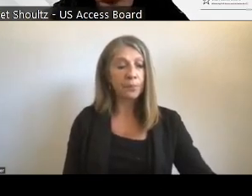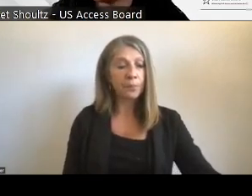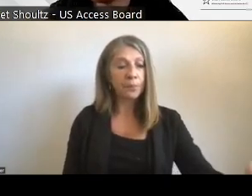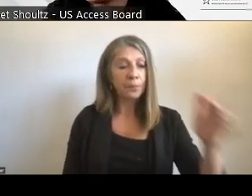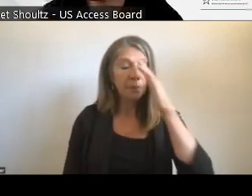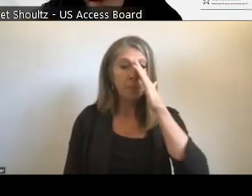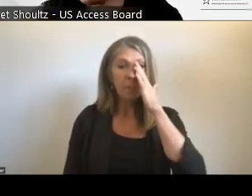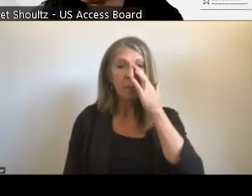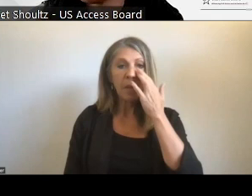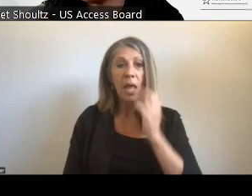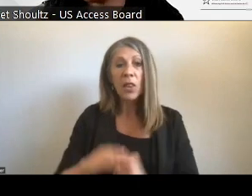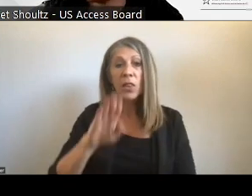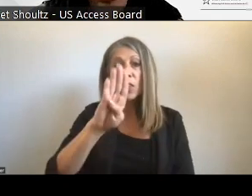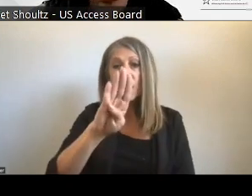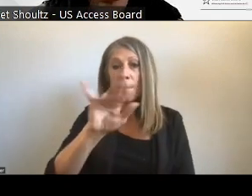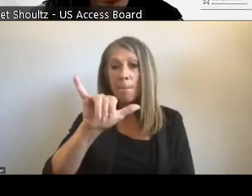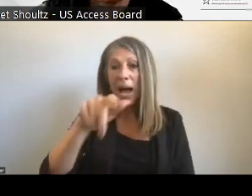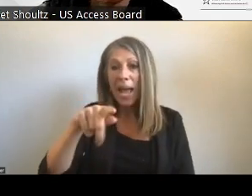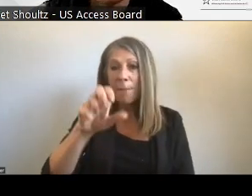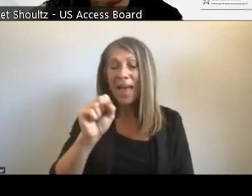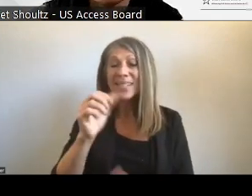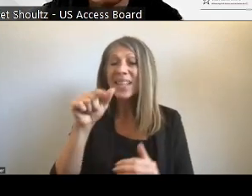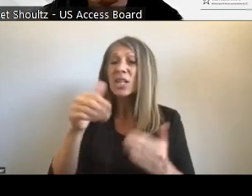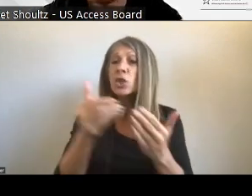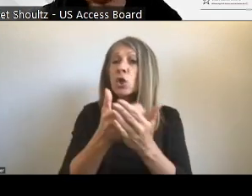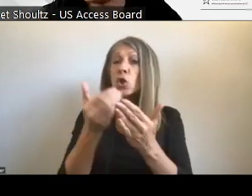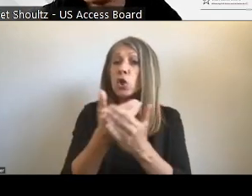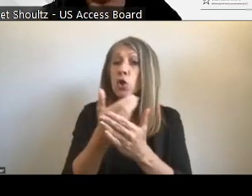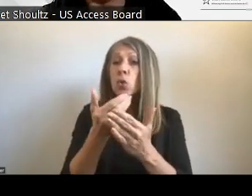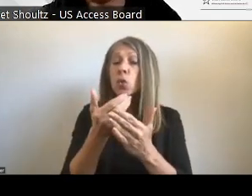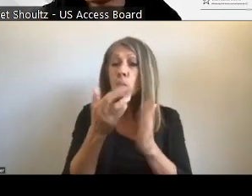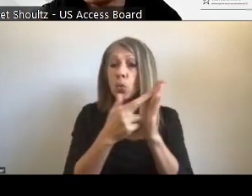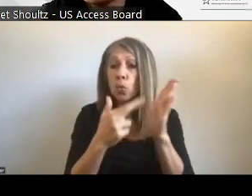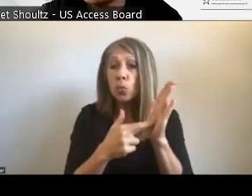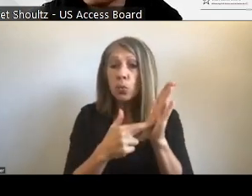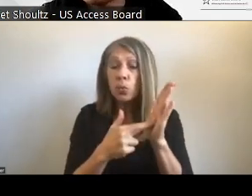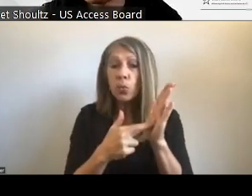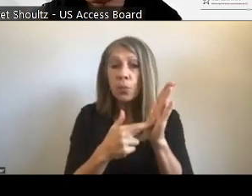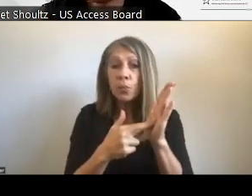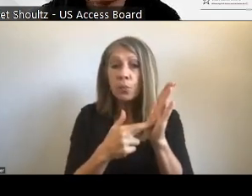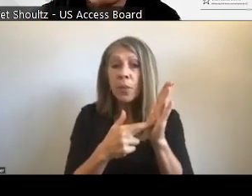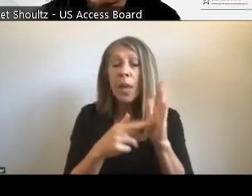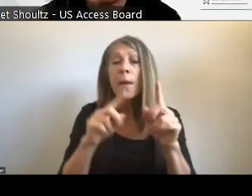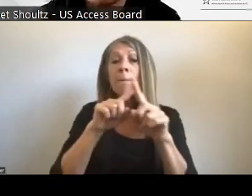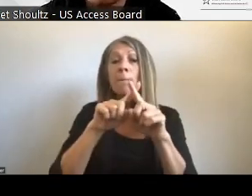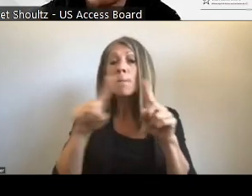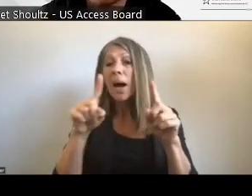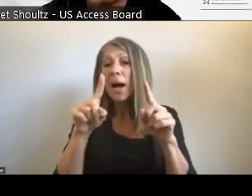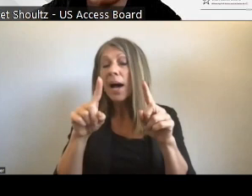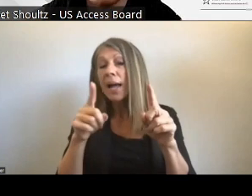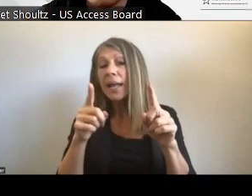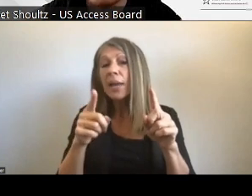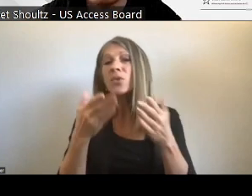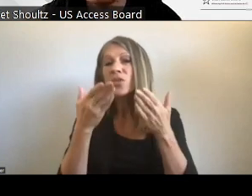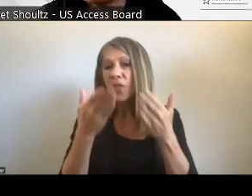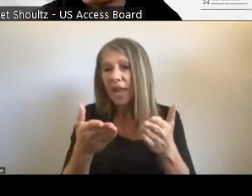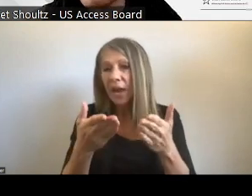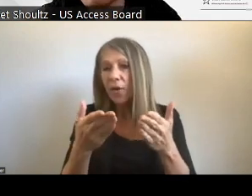The bypass requirement, this is a new provision in the final rule, but it was implied in the proposed rule and it's